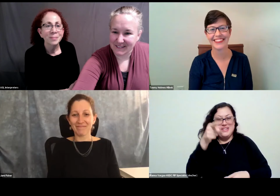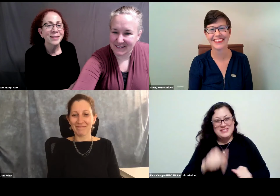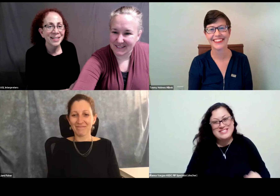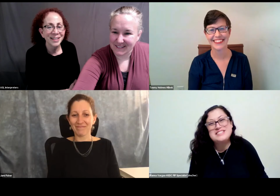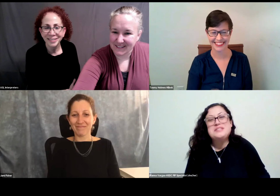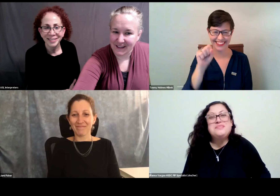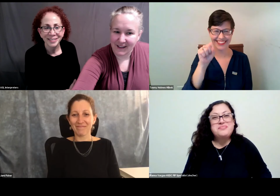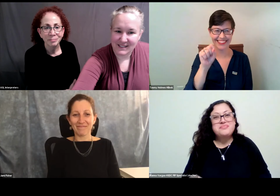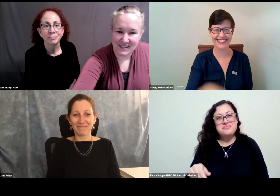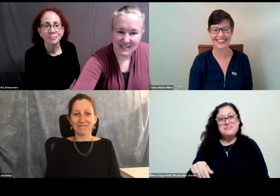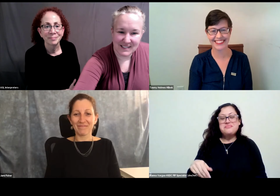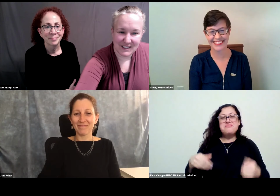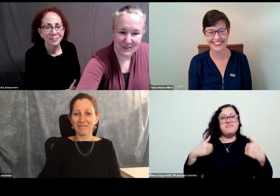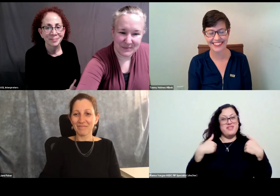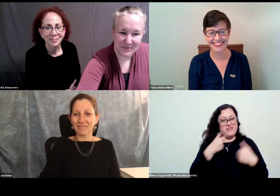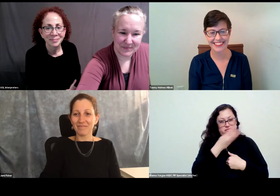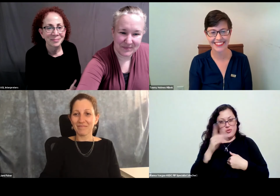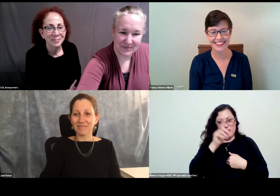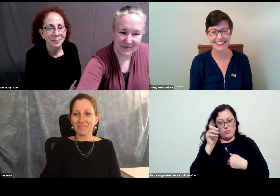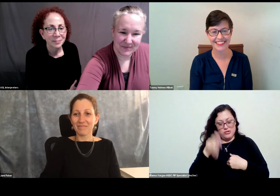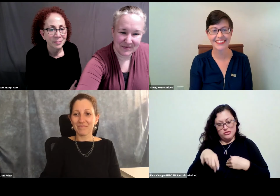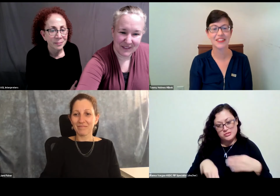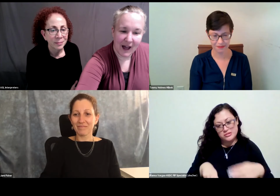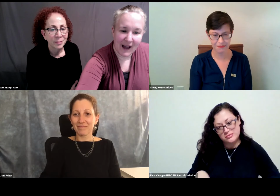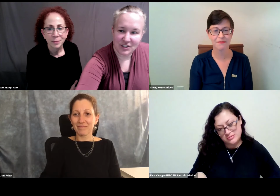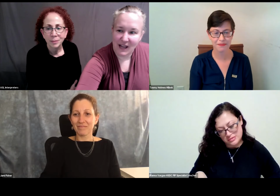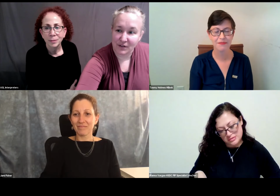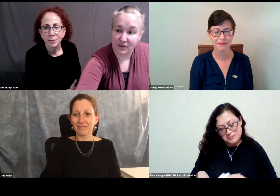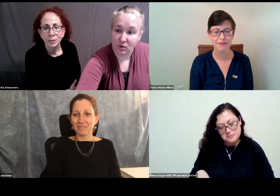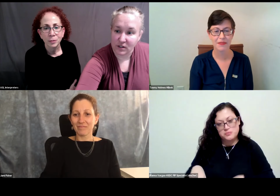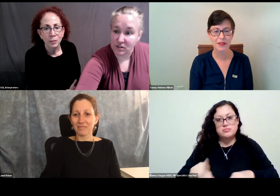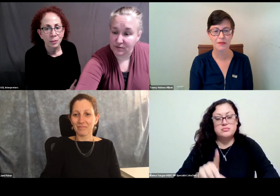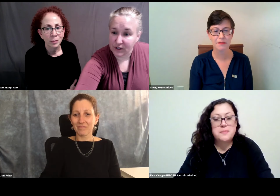hi there it's nice to see you. actually have a few questions for you.